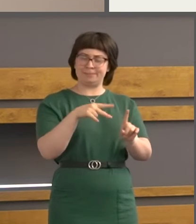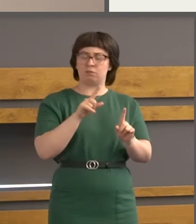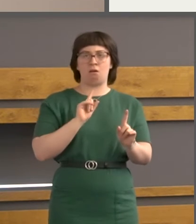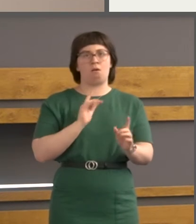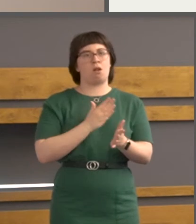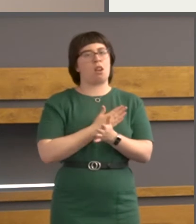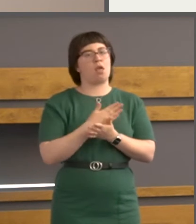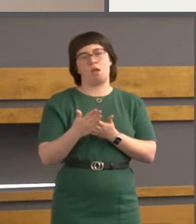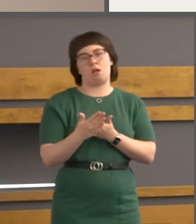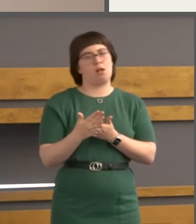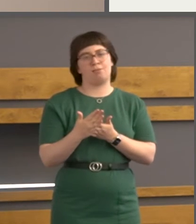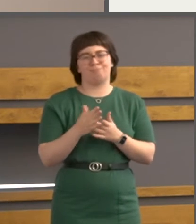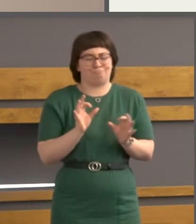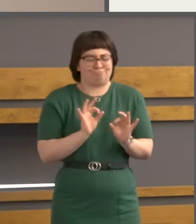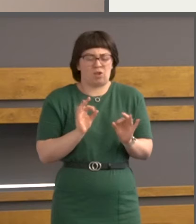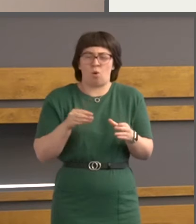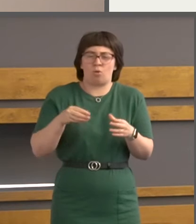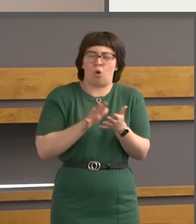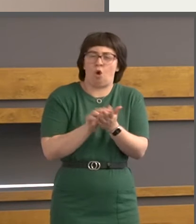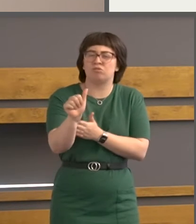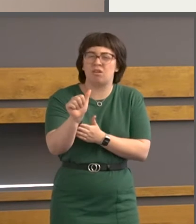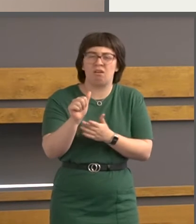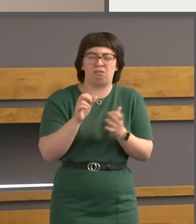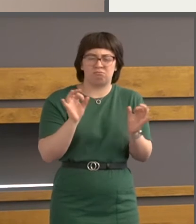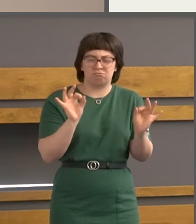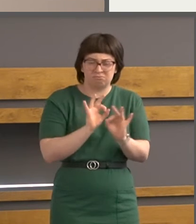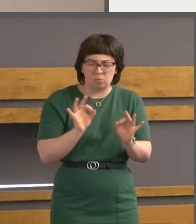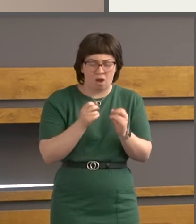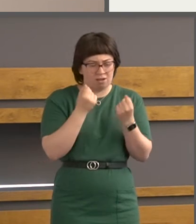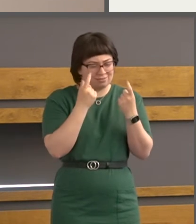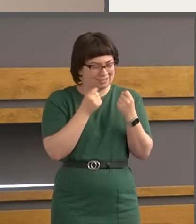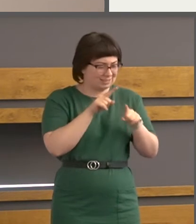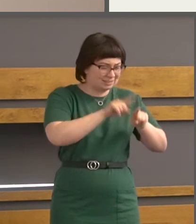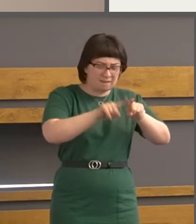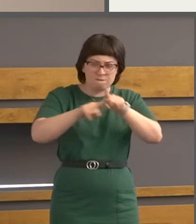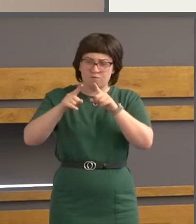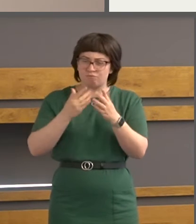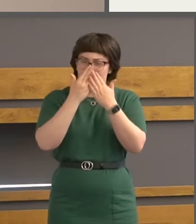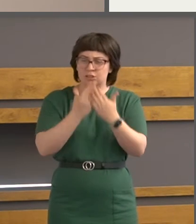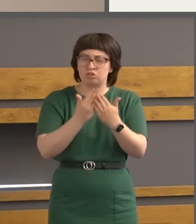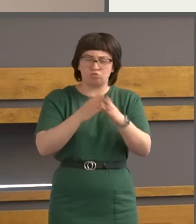that there was nothing really about a culture or about understanding the different religious groups that were working in this industry,